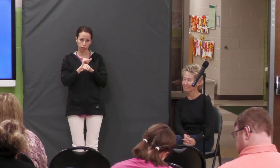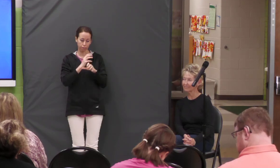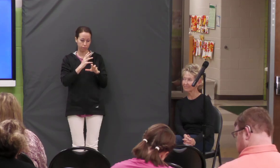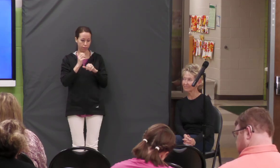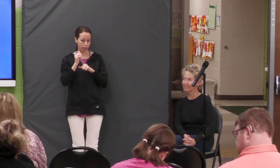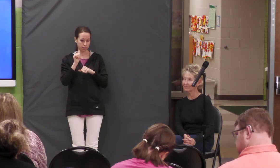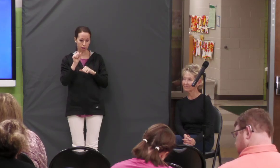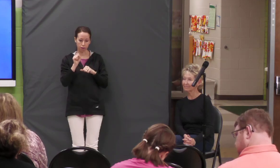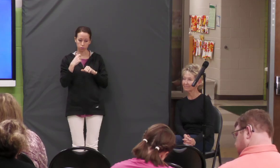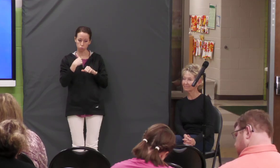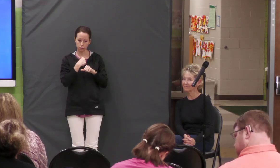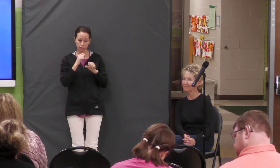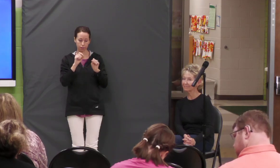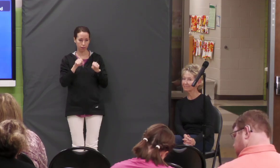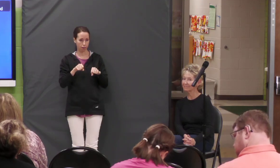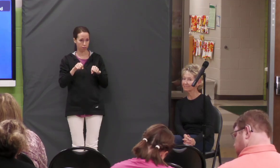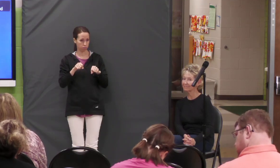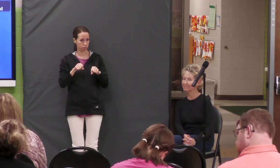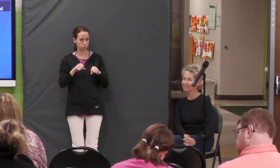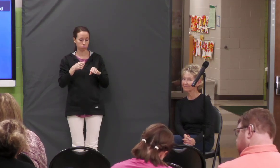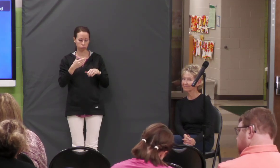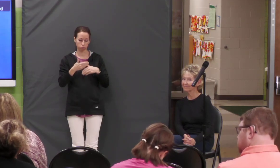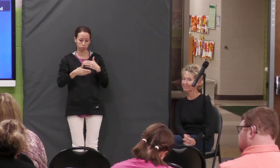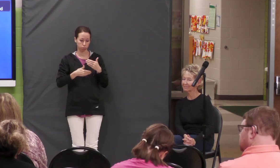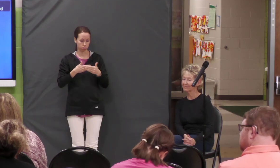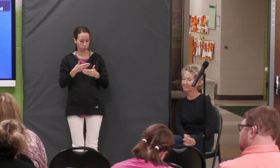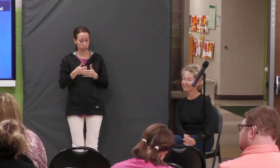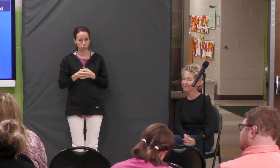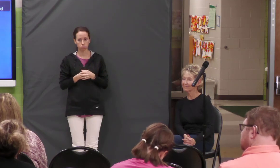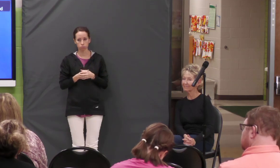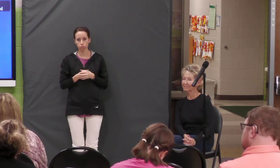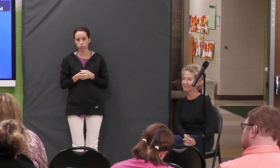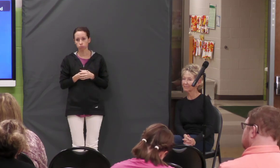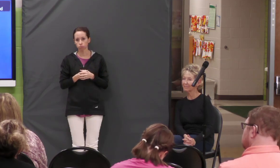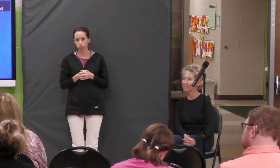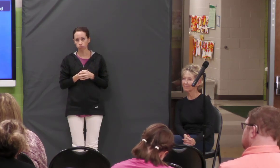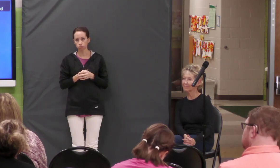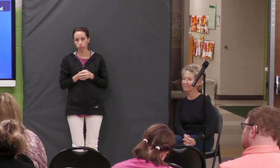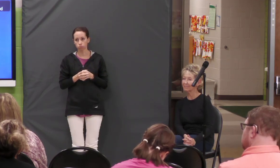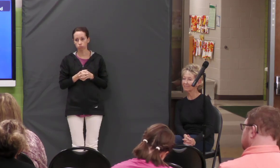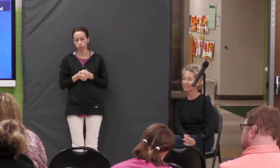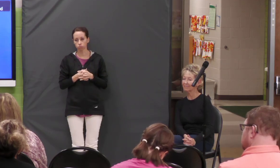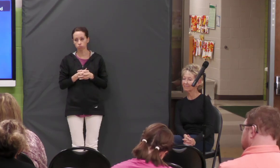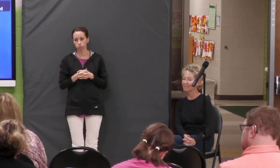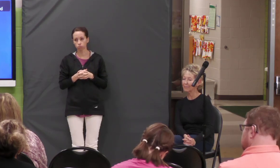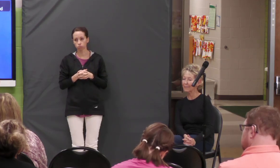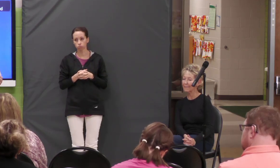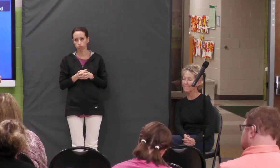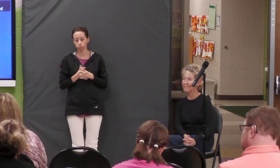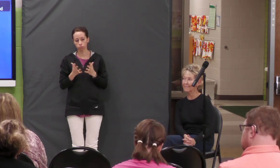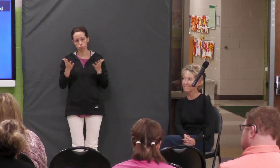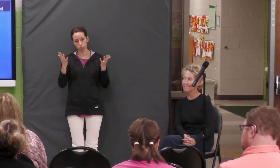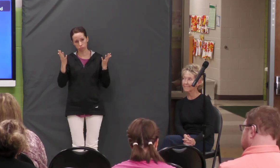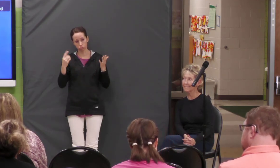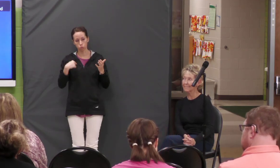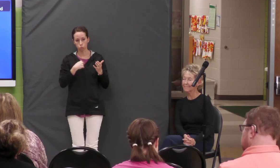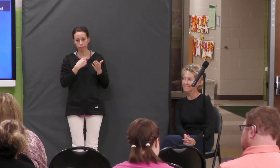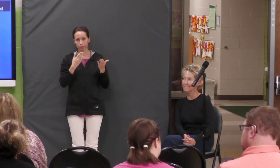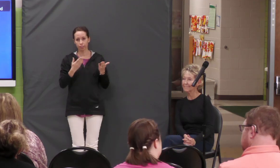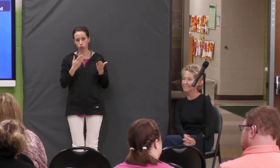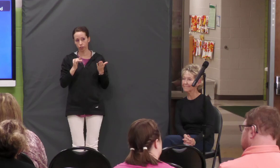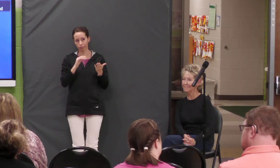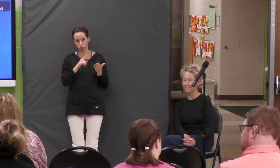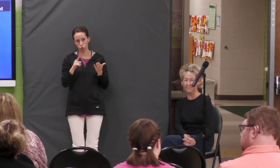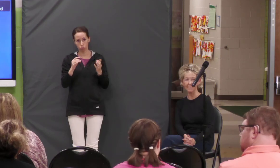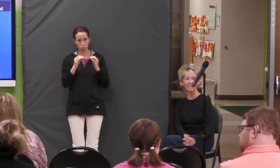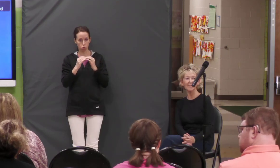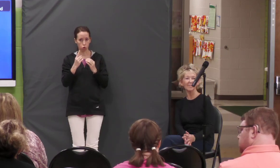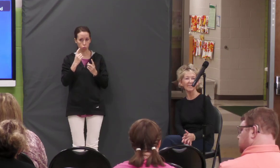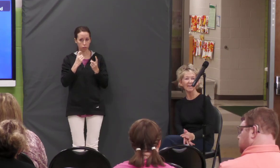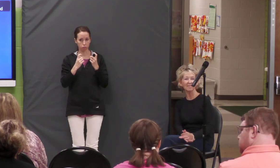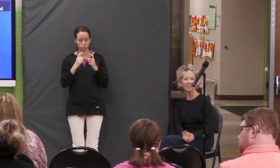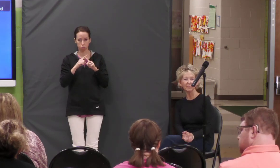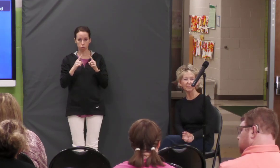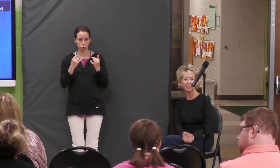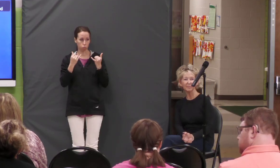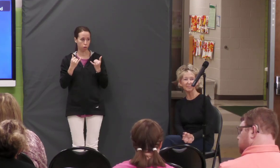getting like I said we're we're here if you have any question in the meantime I always